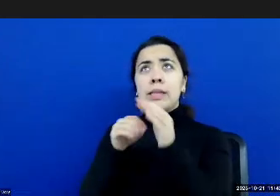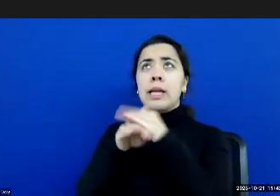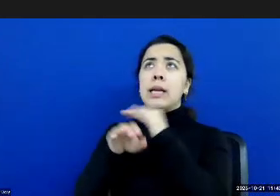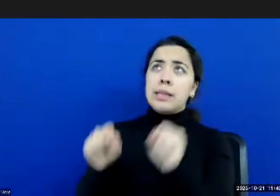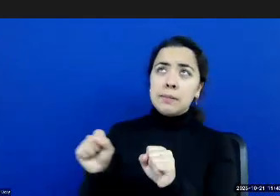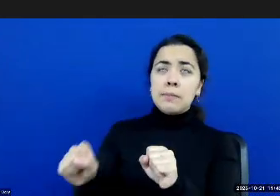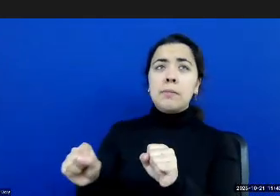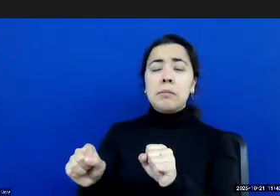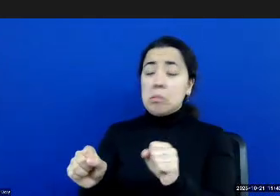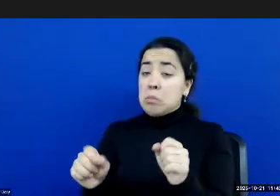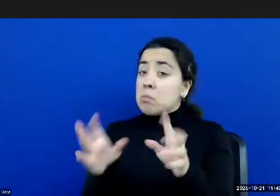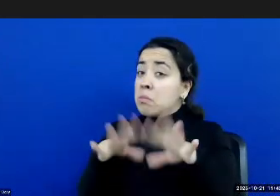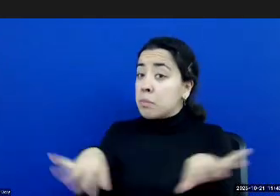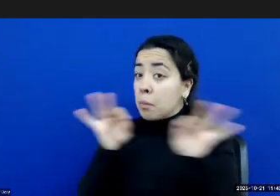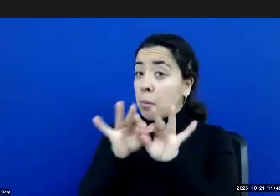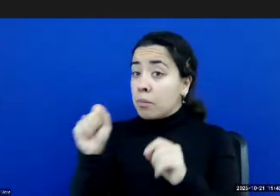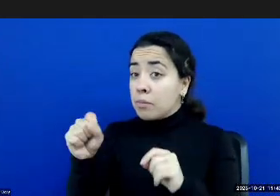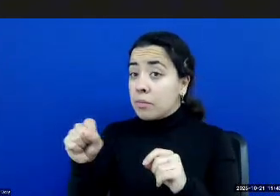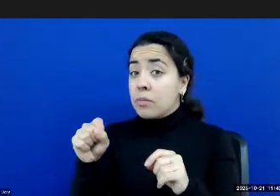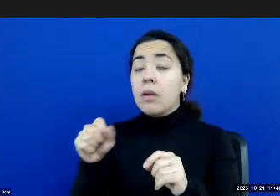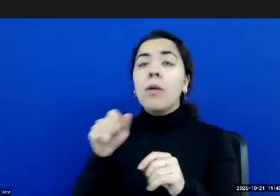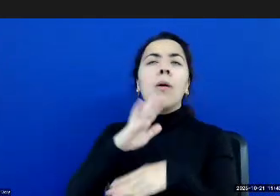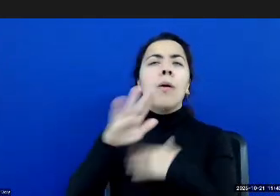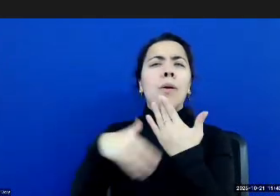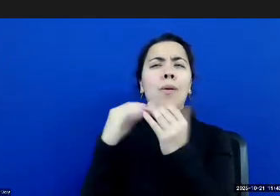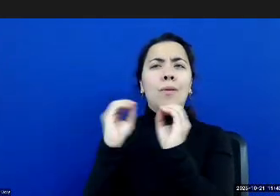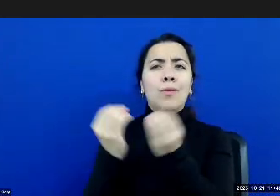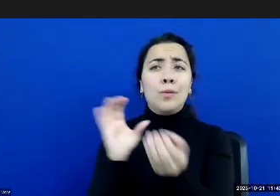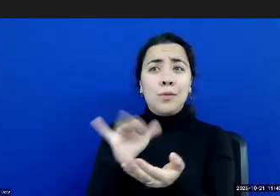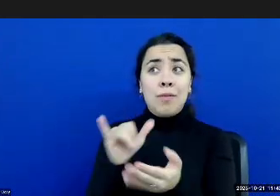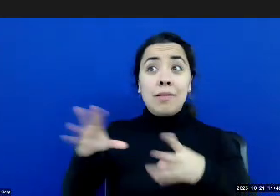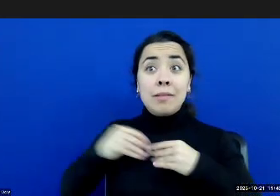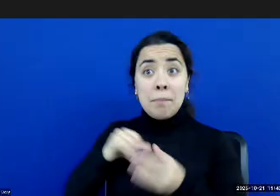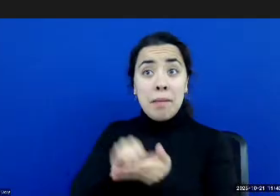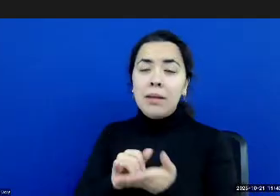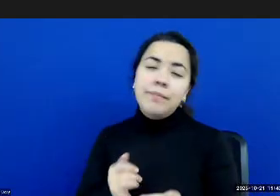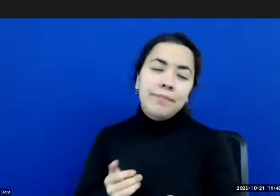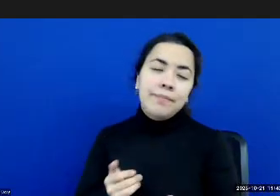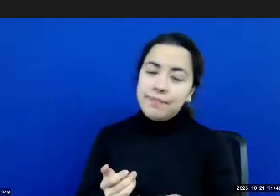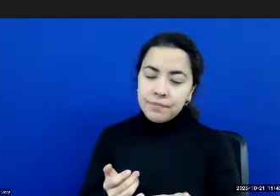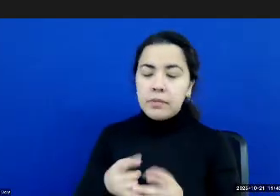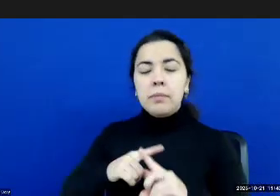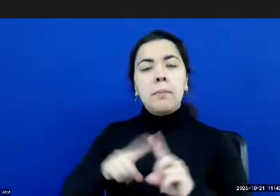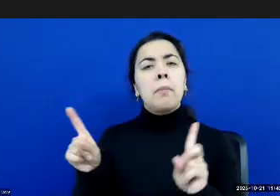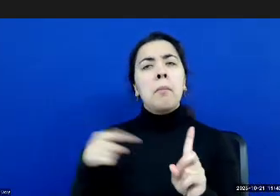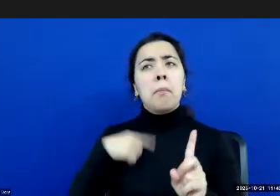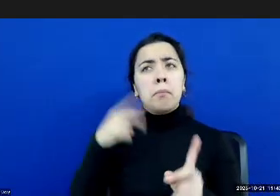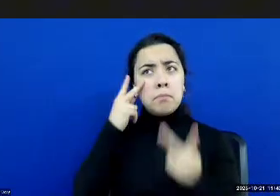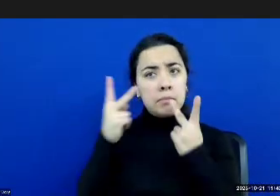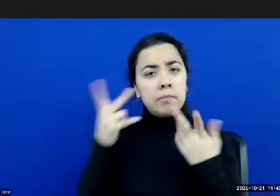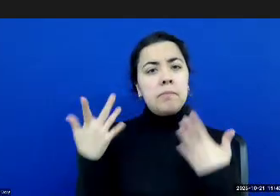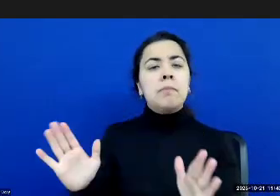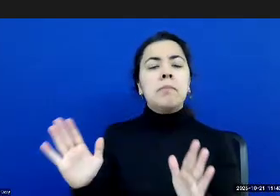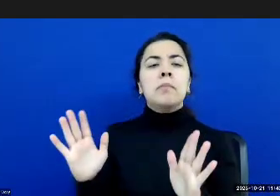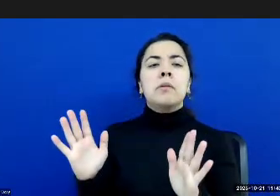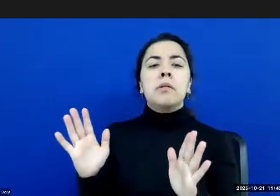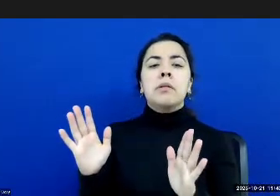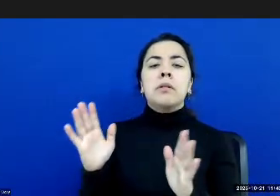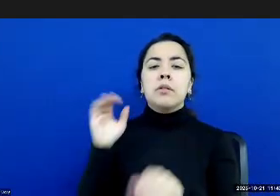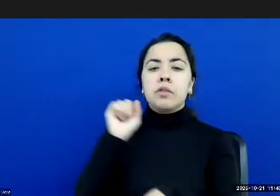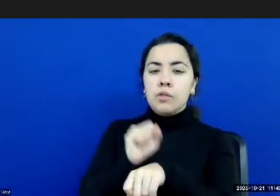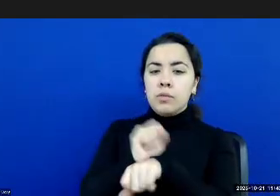Kathleen DeForest: imperative, and it's not necessarily something that all organizations are embracing, but I have seen…